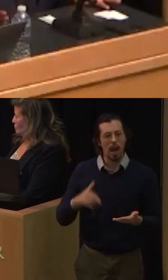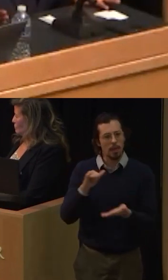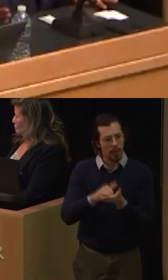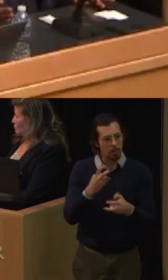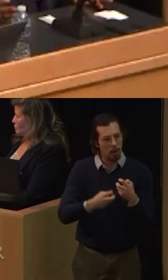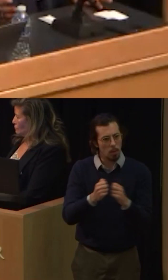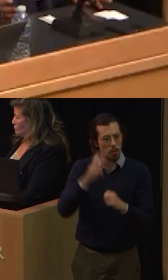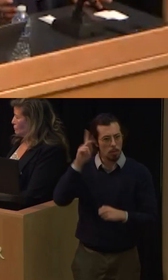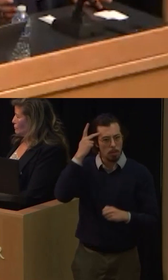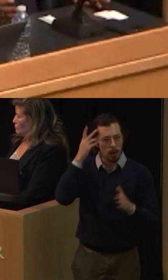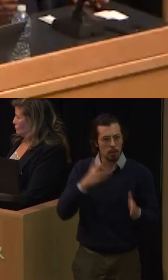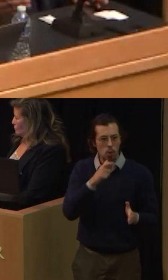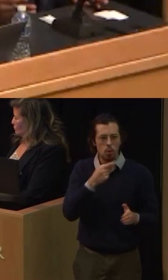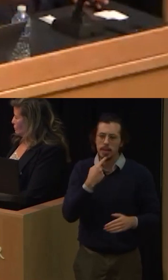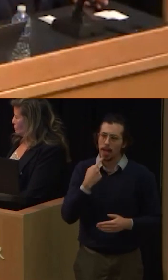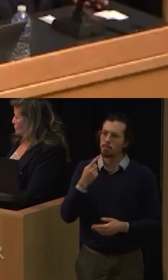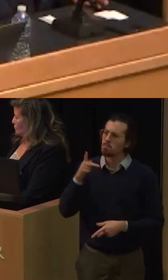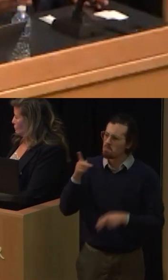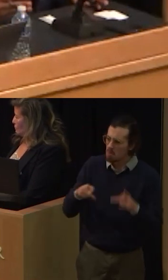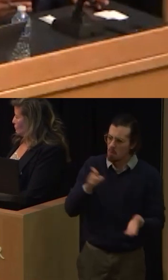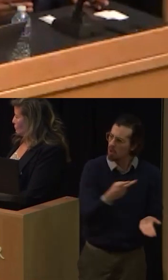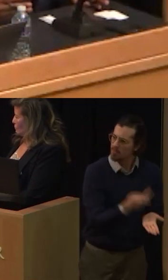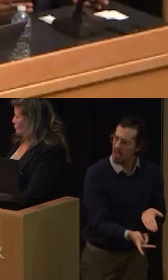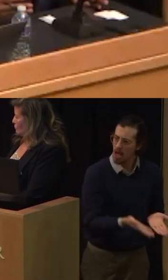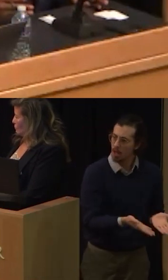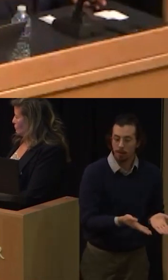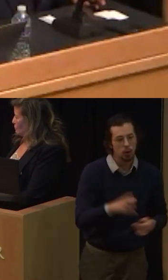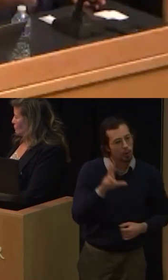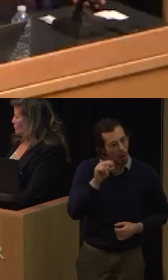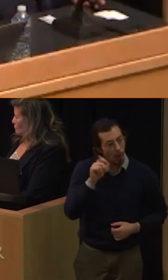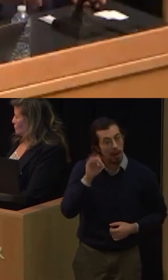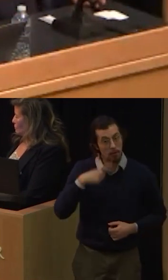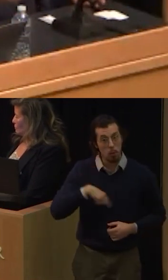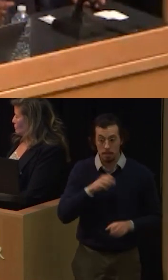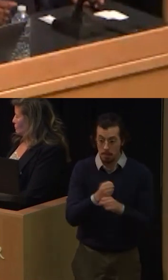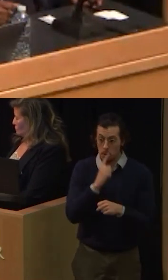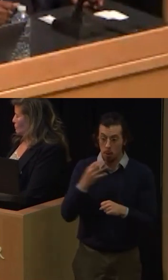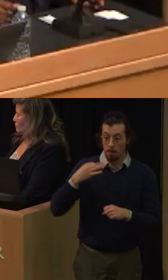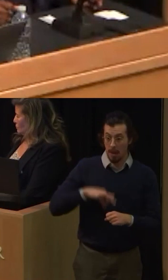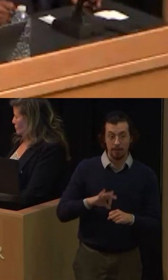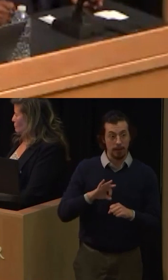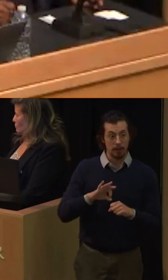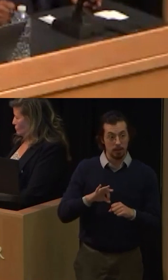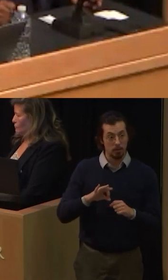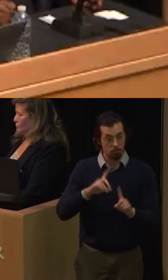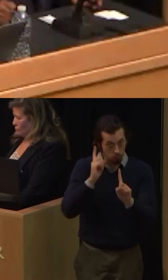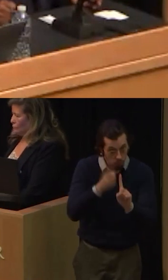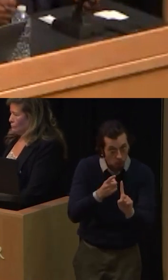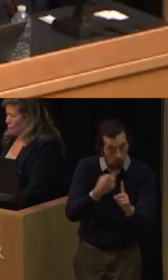and it is not accurate, that in fact, we could actually reduce our overall cost by making sure that those benefits arrive what they were intended to,